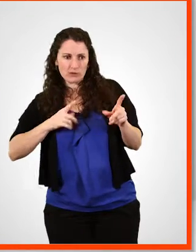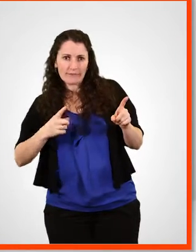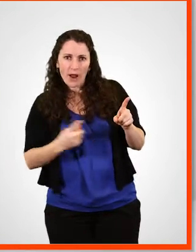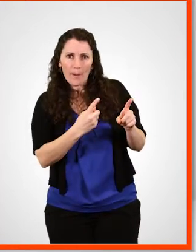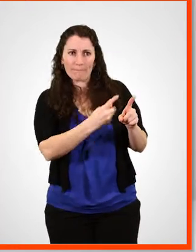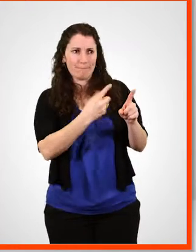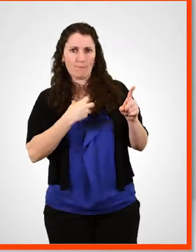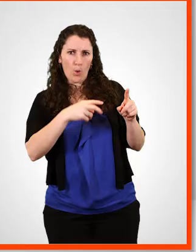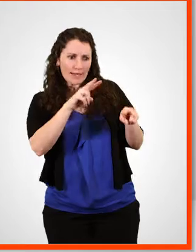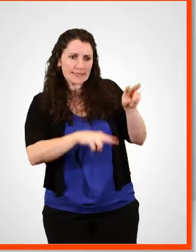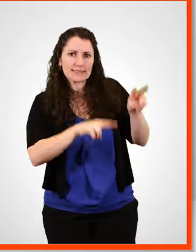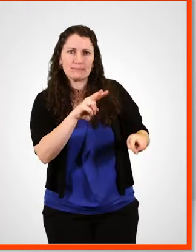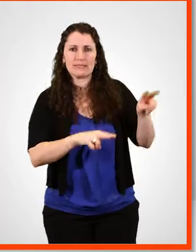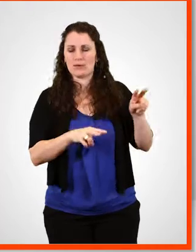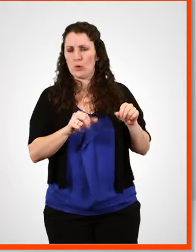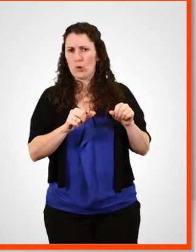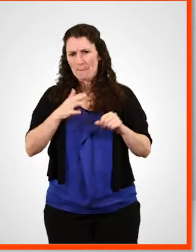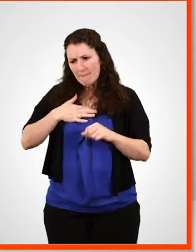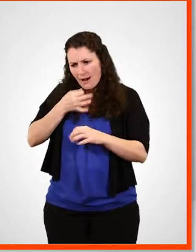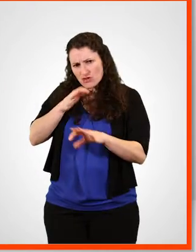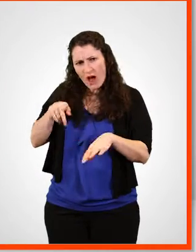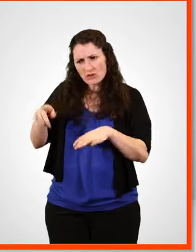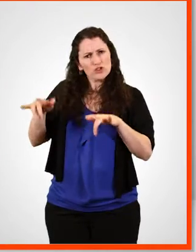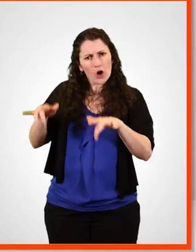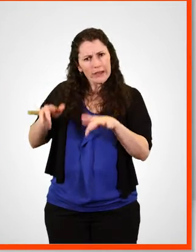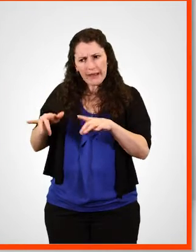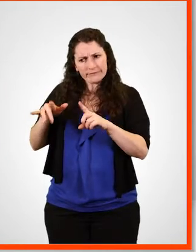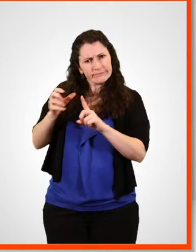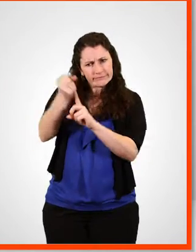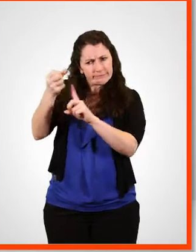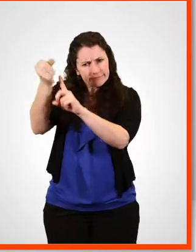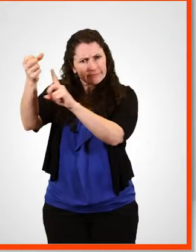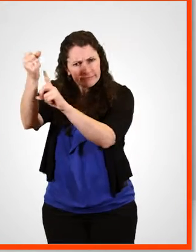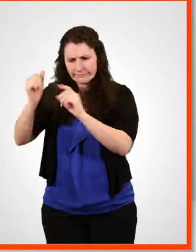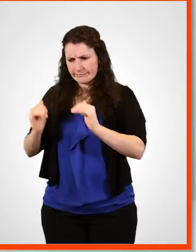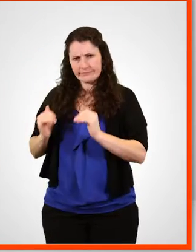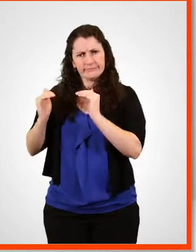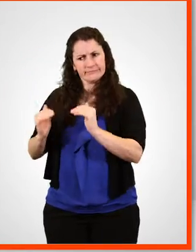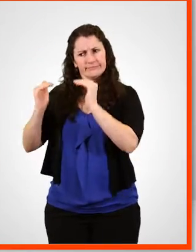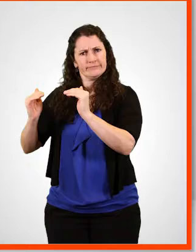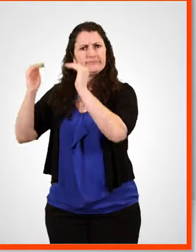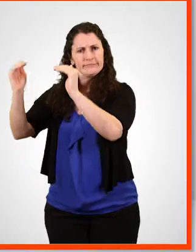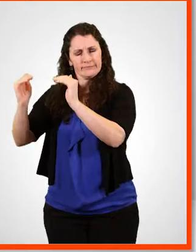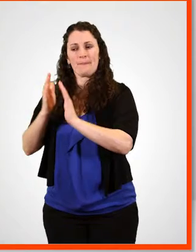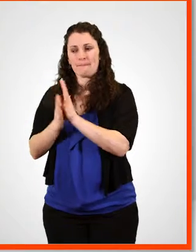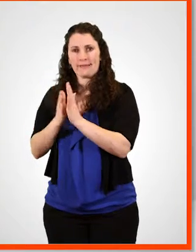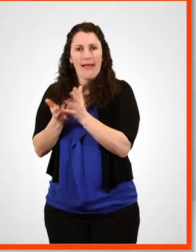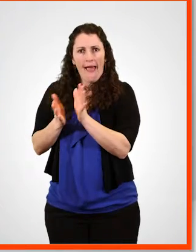because I don't see my child making these milestones or gains that we should be expecting to see so that my child is well on the way."